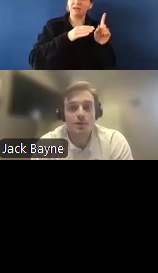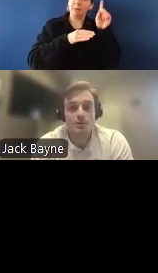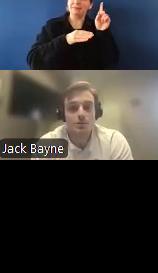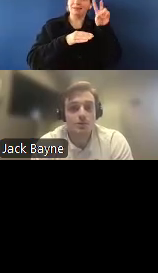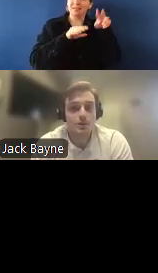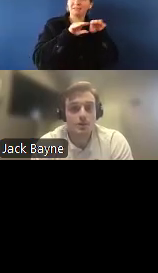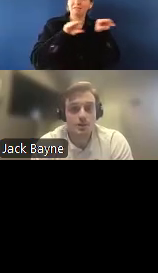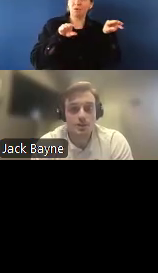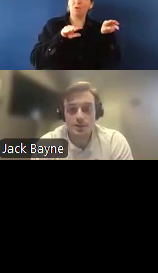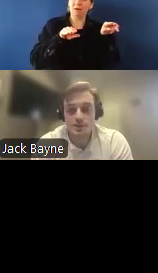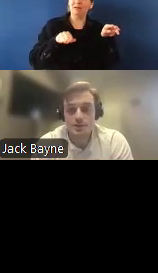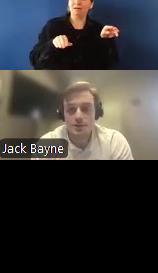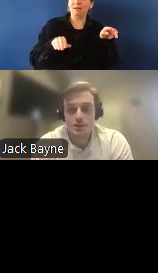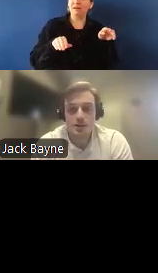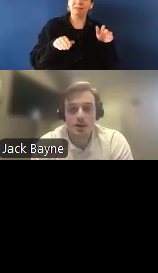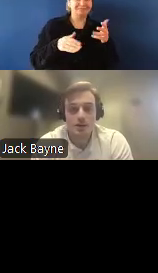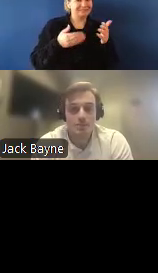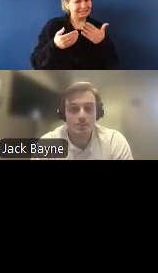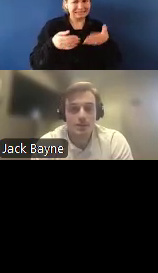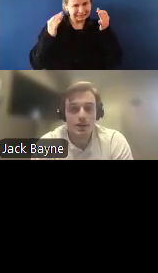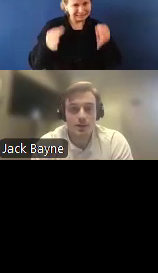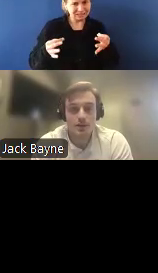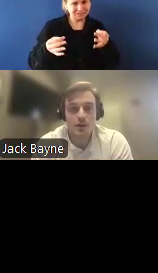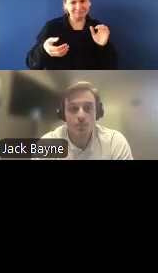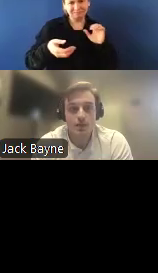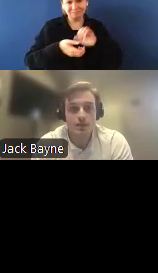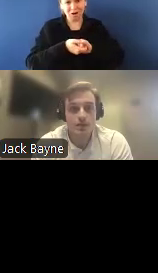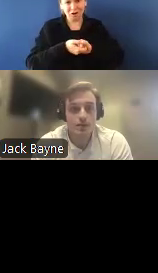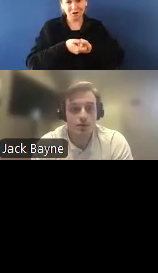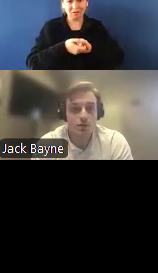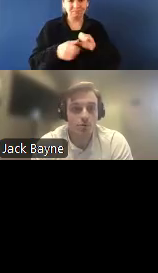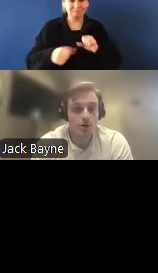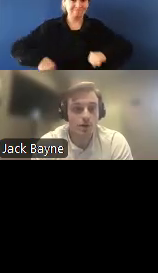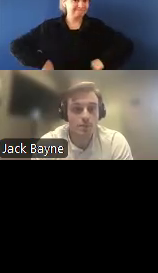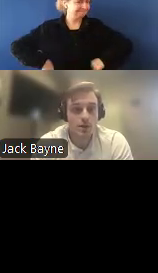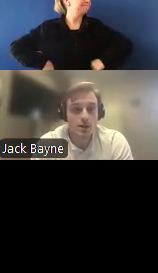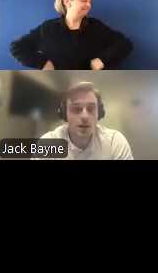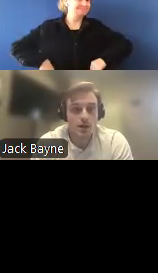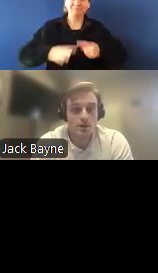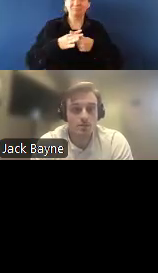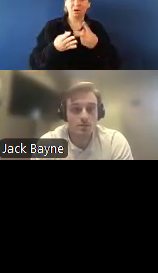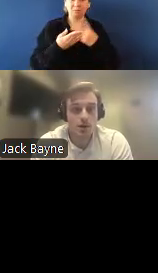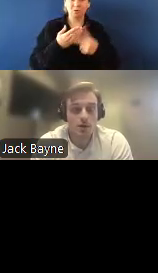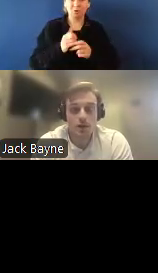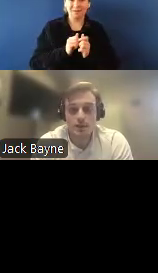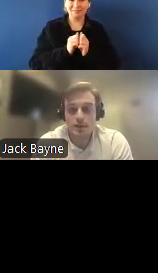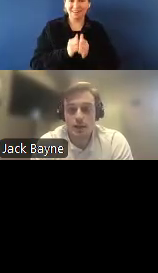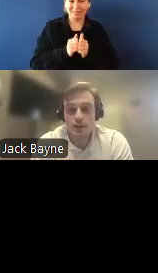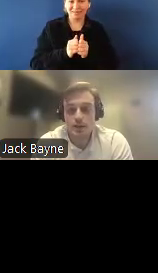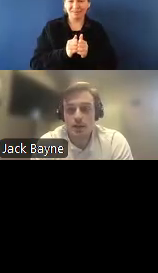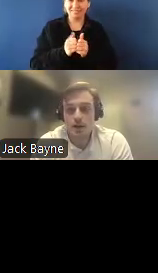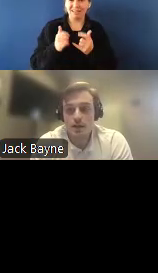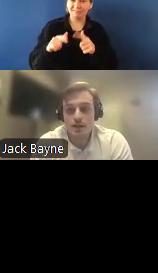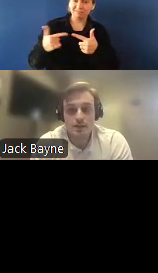and it was a really, really easy decision to link up and start a program. So, I'll let Kelly kind